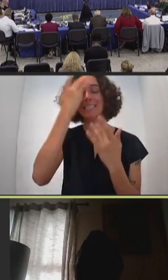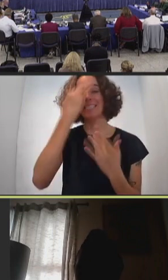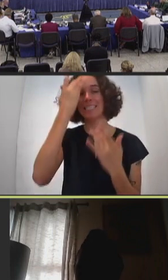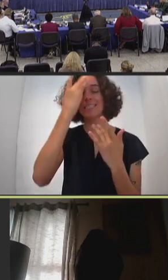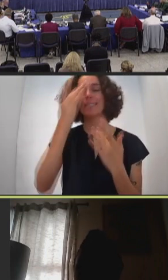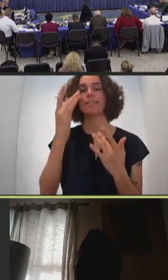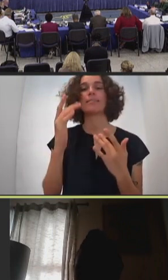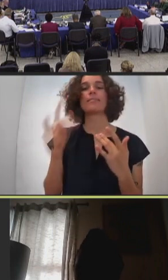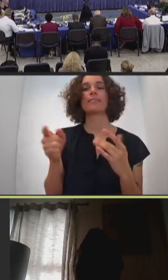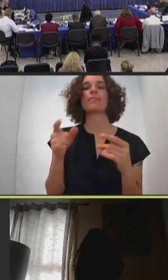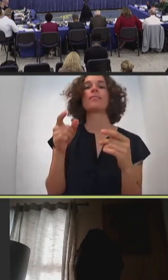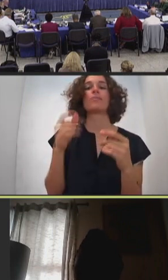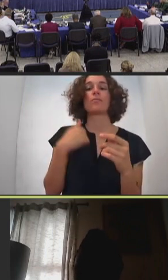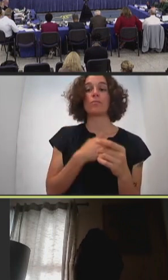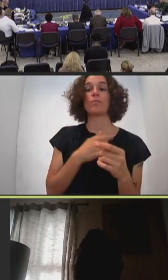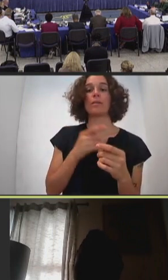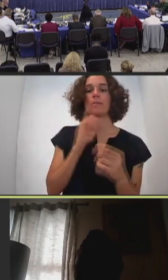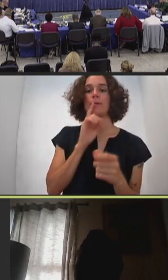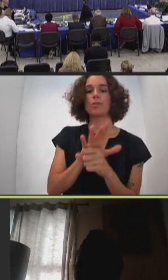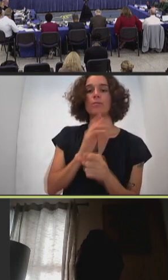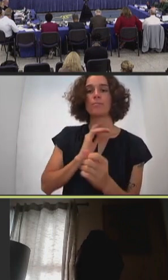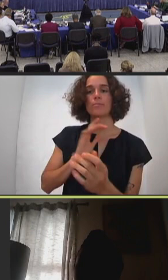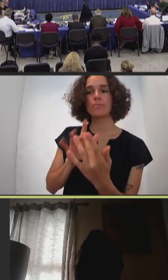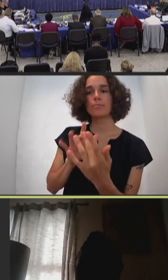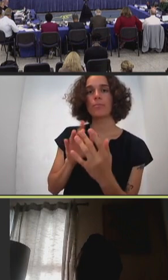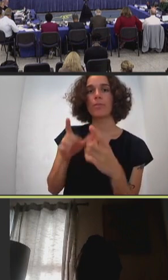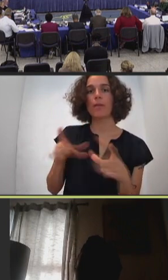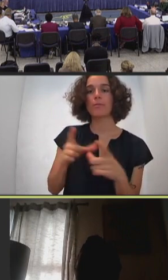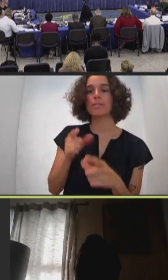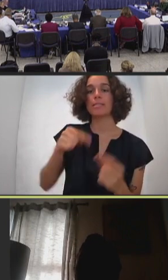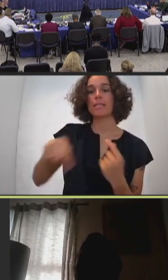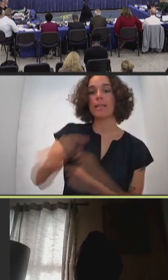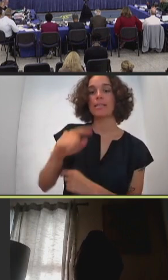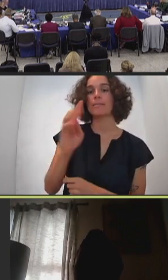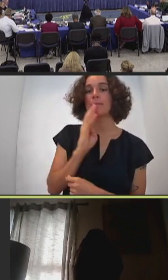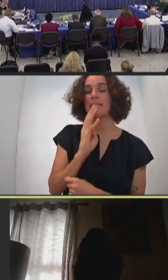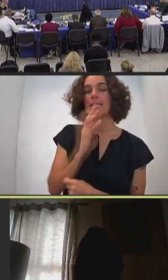languages -- specifically languages that they speak and understand. And we have a group of